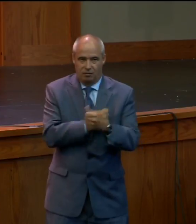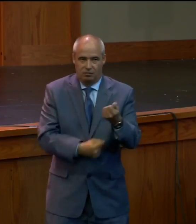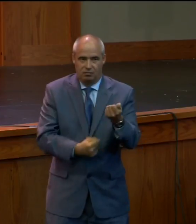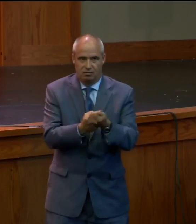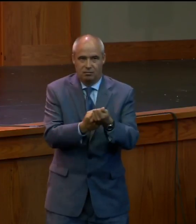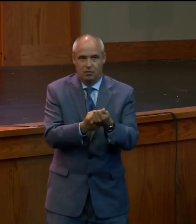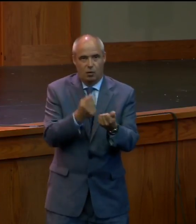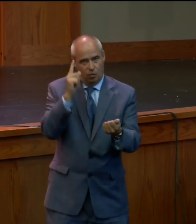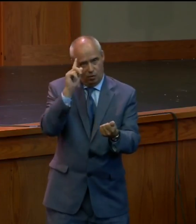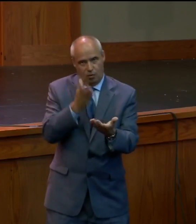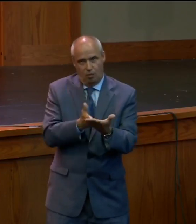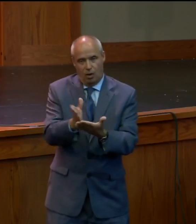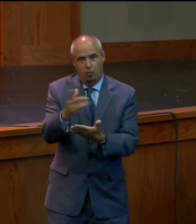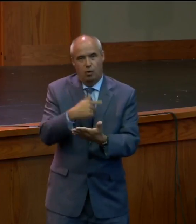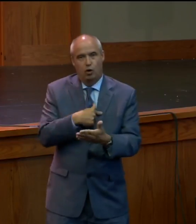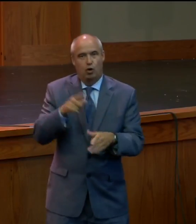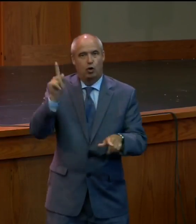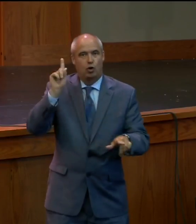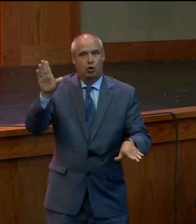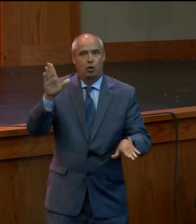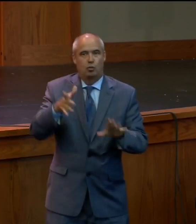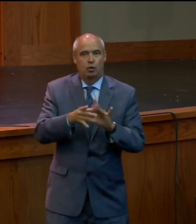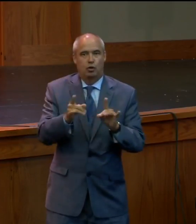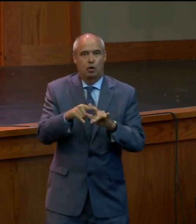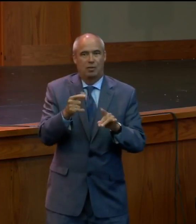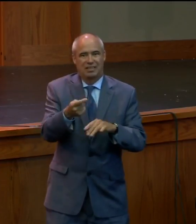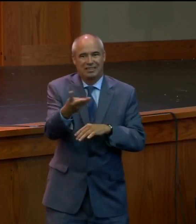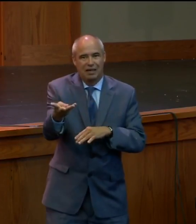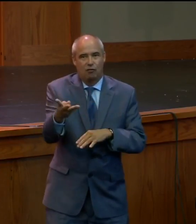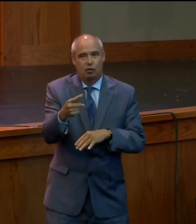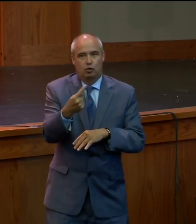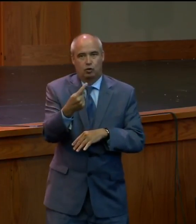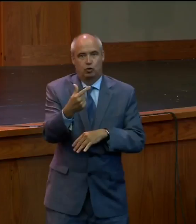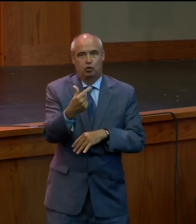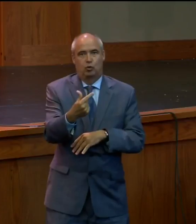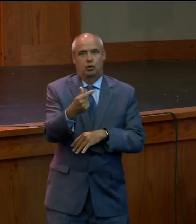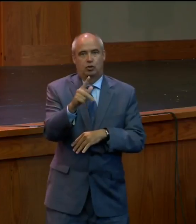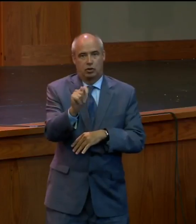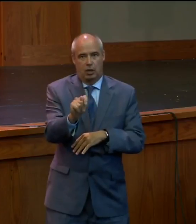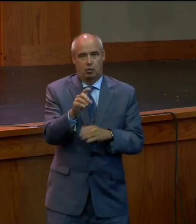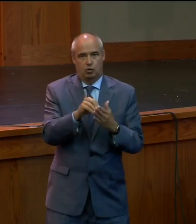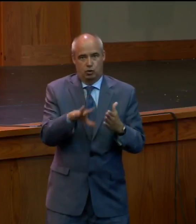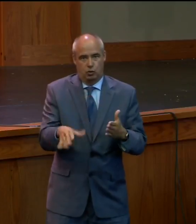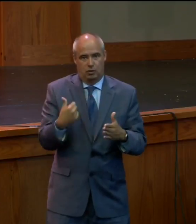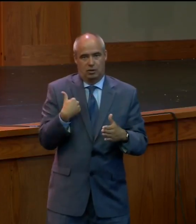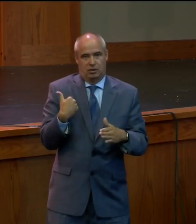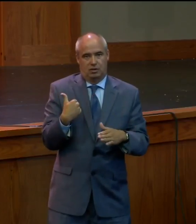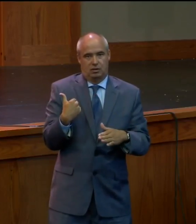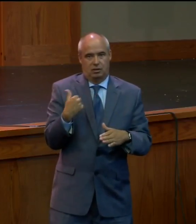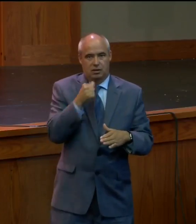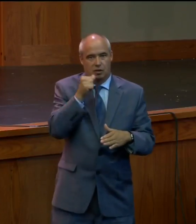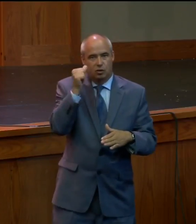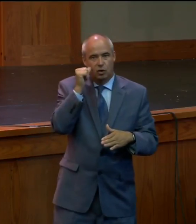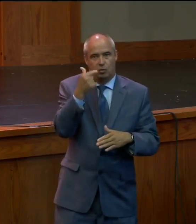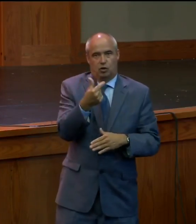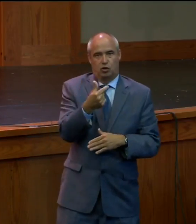YOU HEARD TESTIMONY FROM SEVERAL GEORGETOWN STUDENTS YESTERDAY AND WE ALSO HAVE STUDENT STATEHOOD GROUPS AT A.U. G.W.,